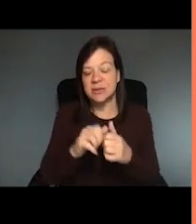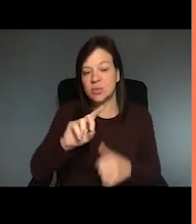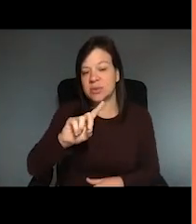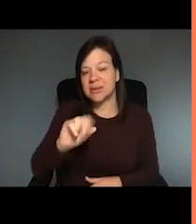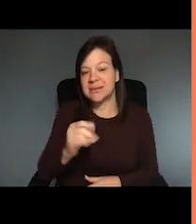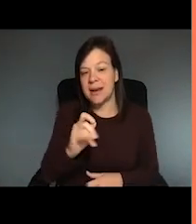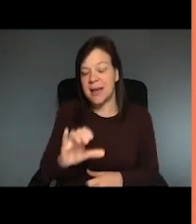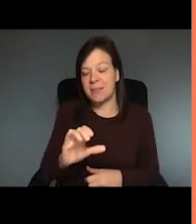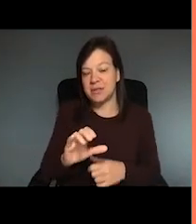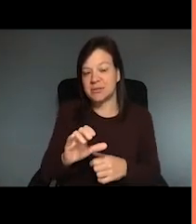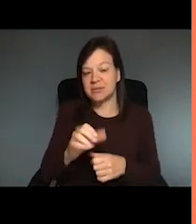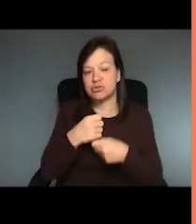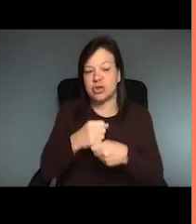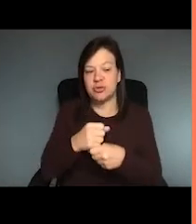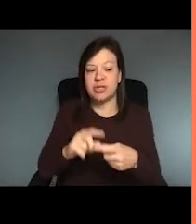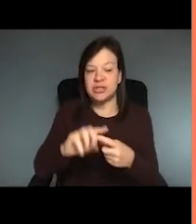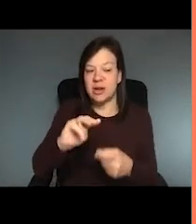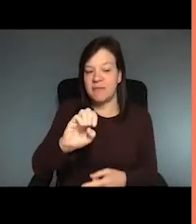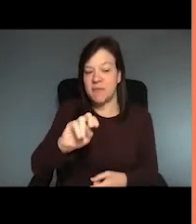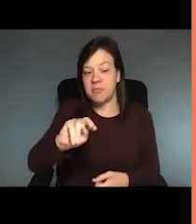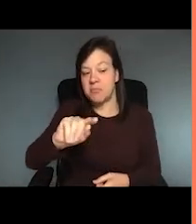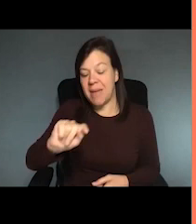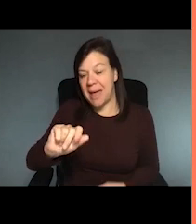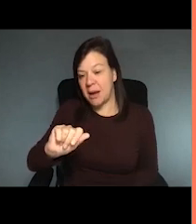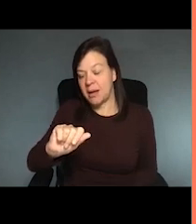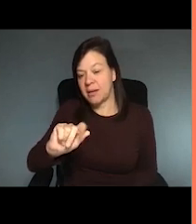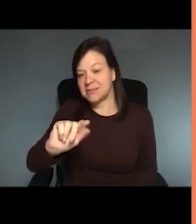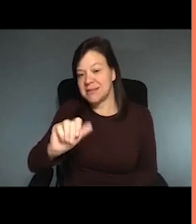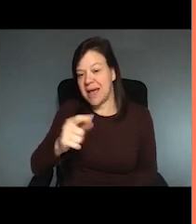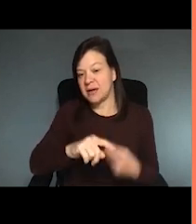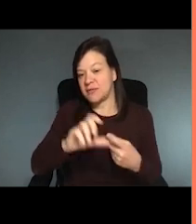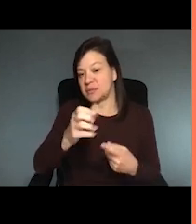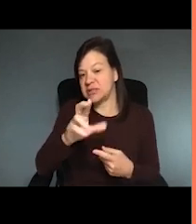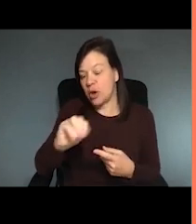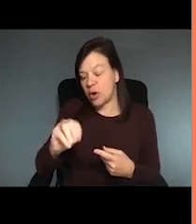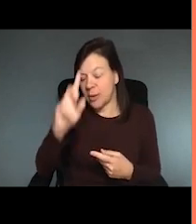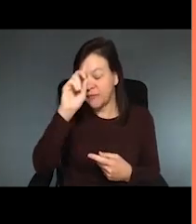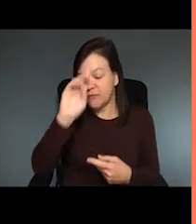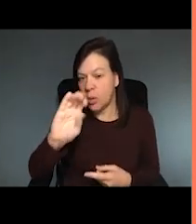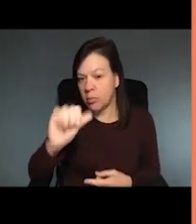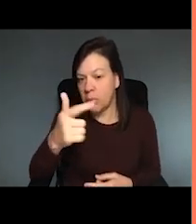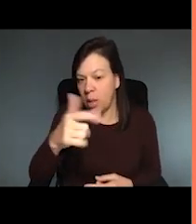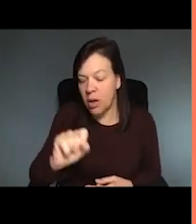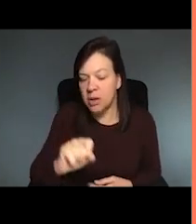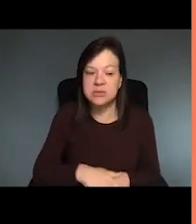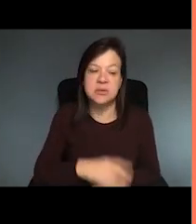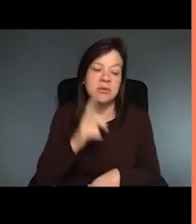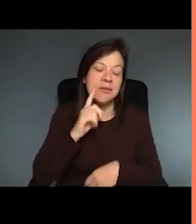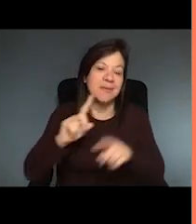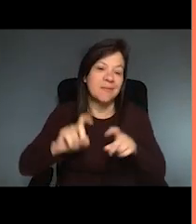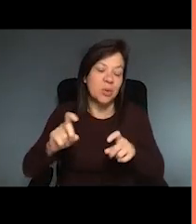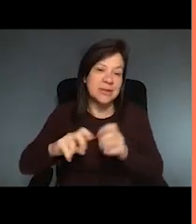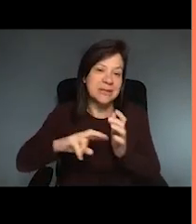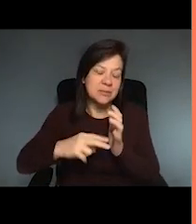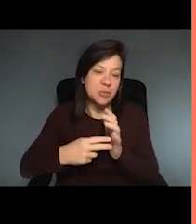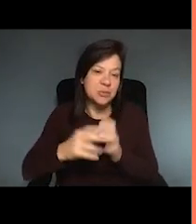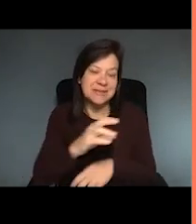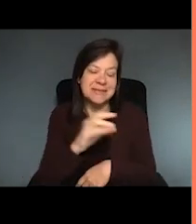DOING TESTING WITH GENERATION OF METTA TAGS FROM THE CRM DATA FOR BLOG ITSELF BOTH FOR TESTING PURPOSES AND